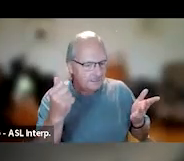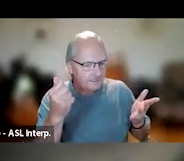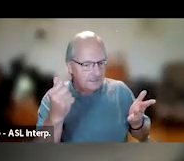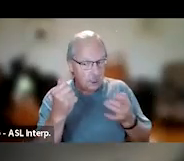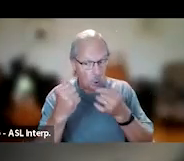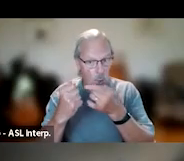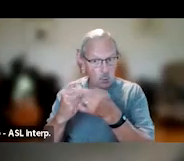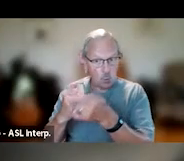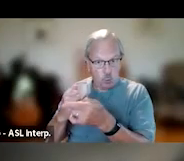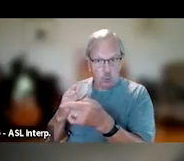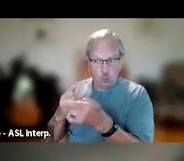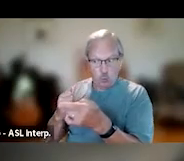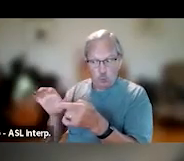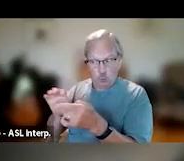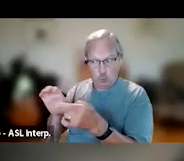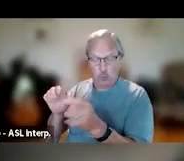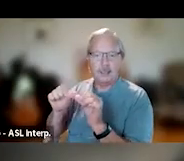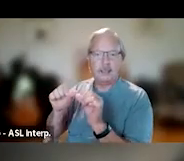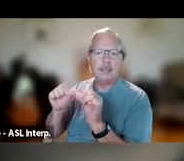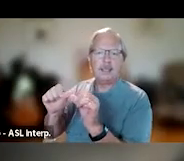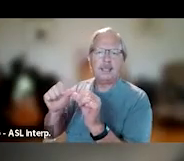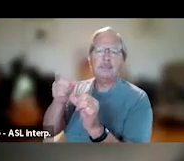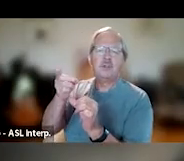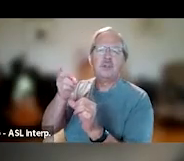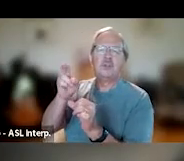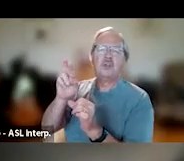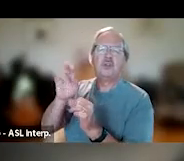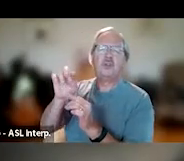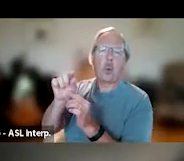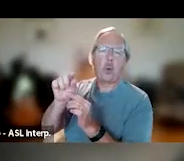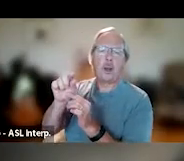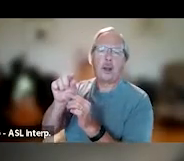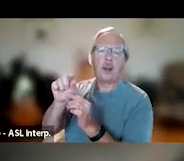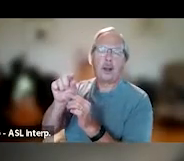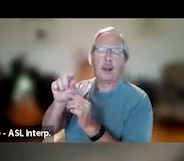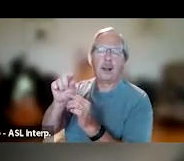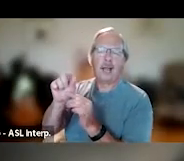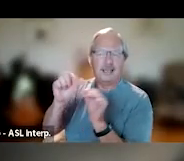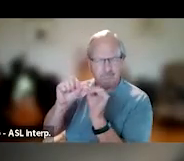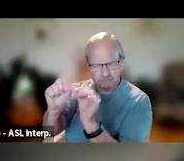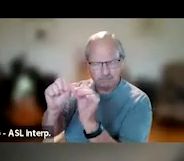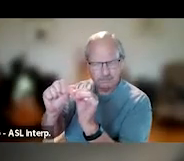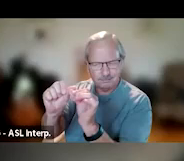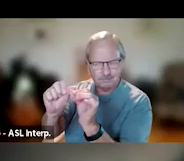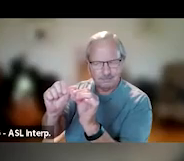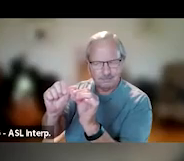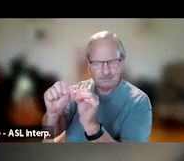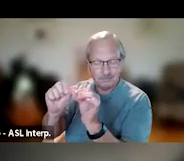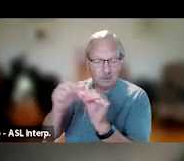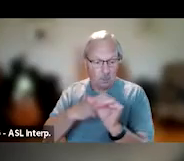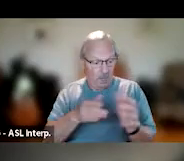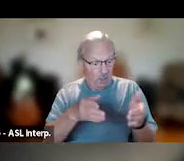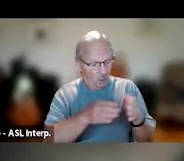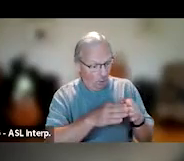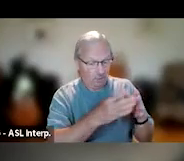is to keep SOARing in our absence. So I know that this will continue and I look forward.